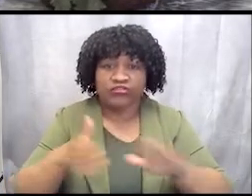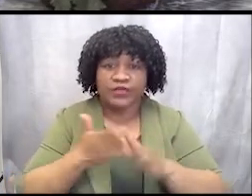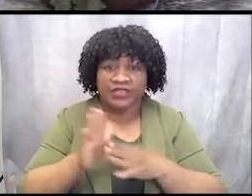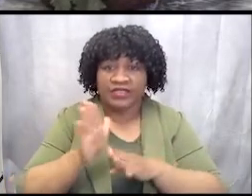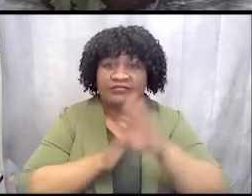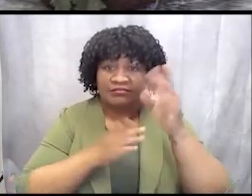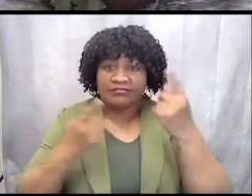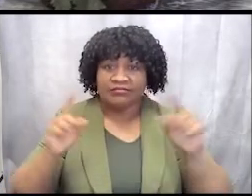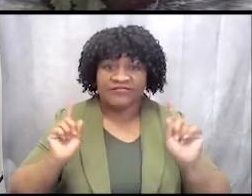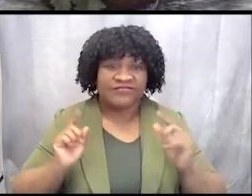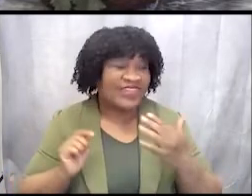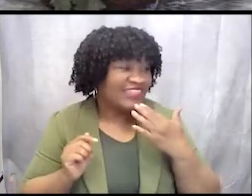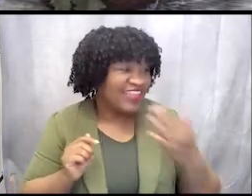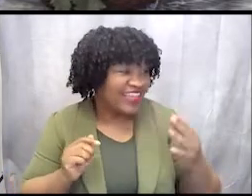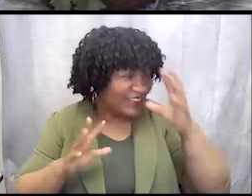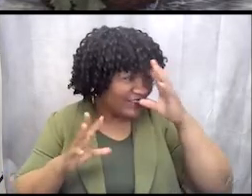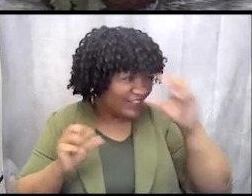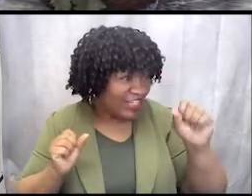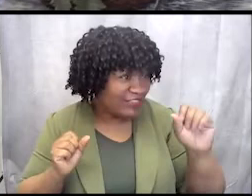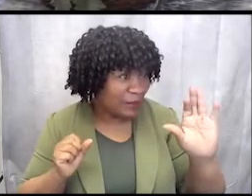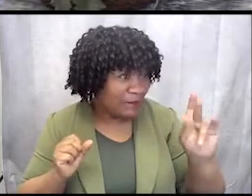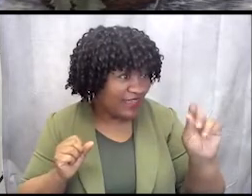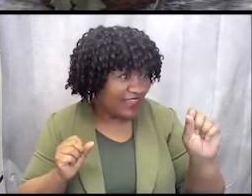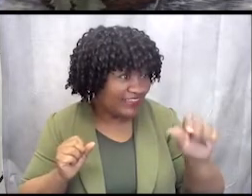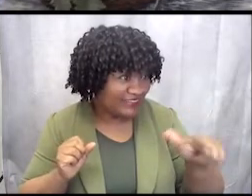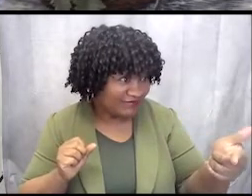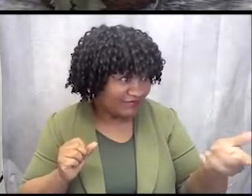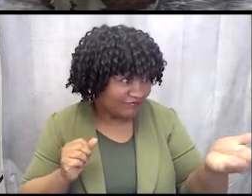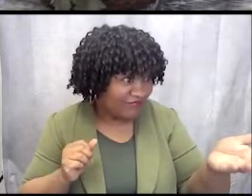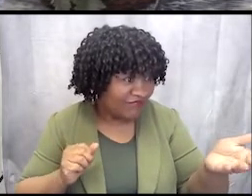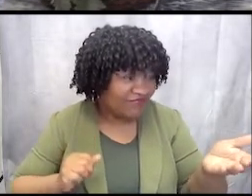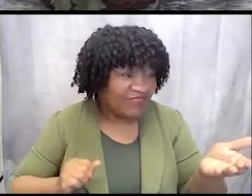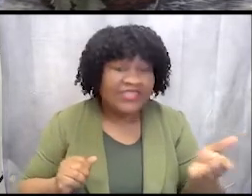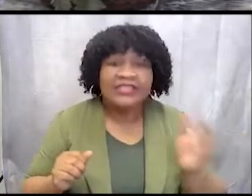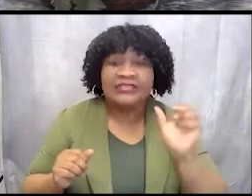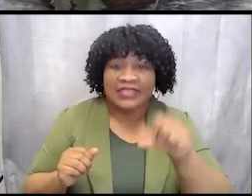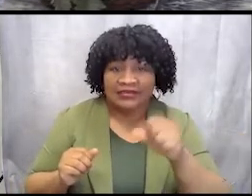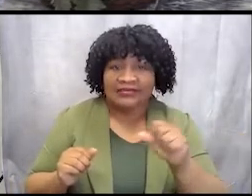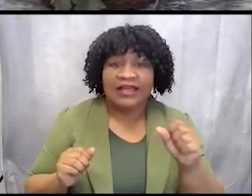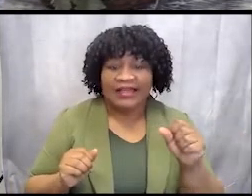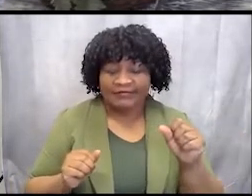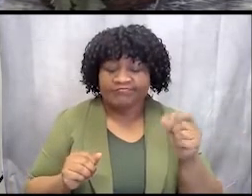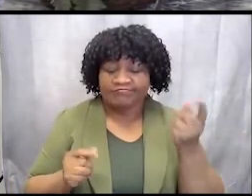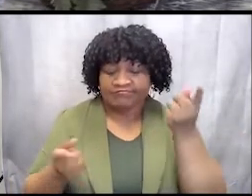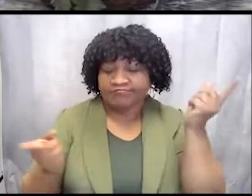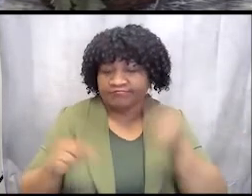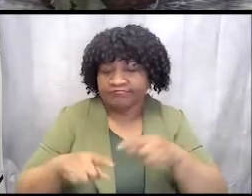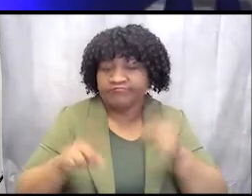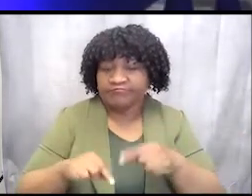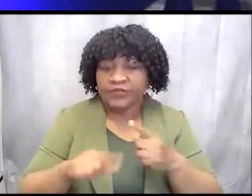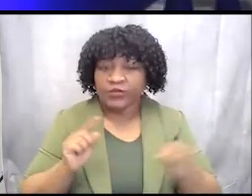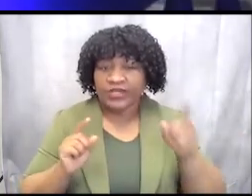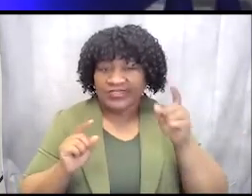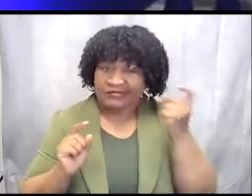[Sonya] Thank you, Chancellor Young. Chancellor Banks? I also want to echo those comments.